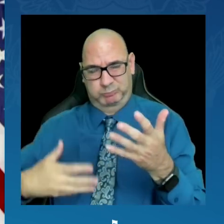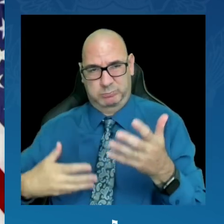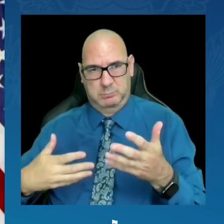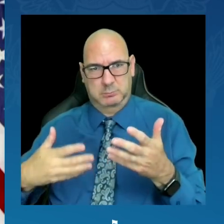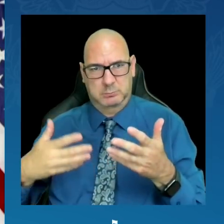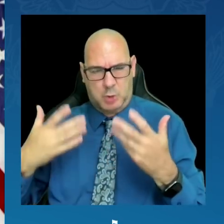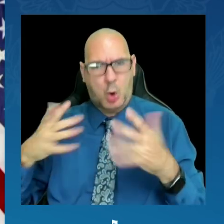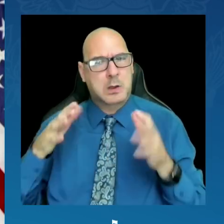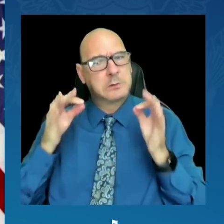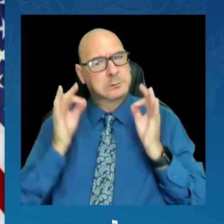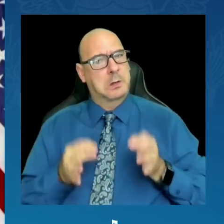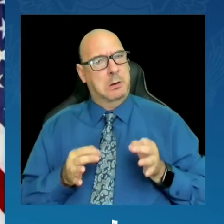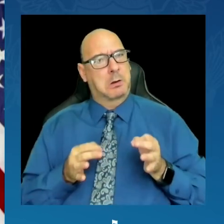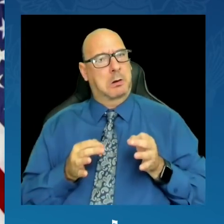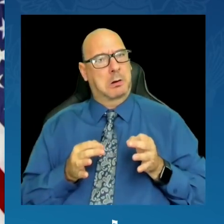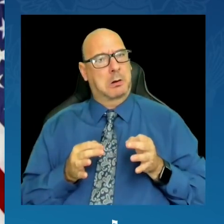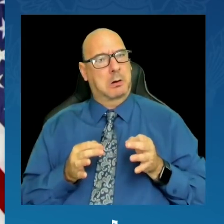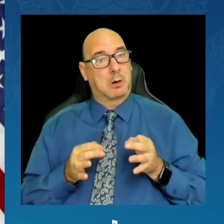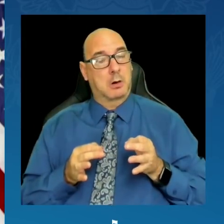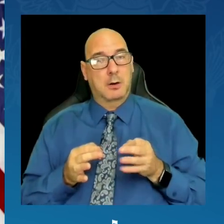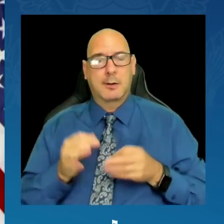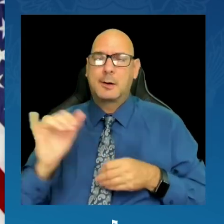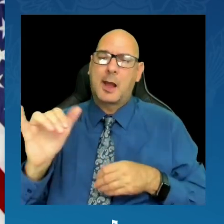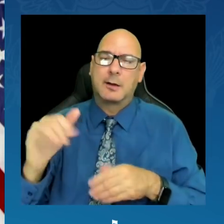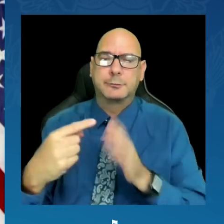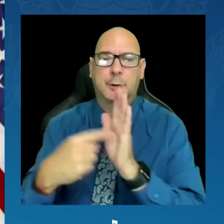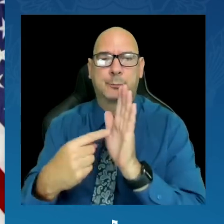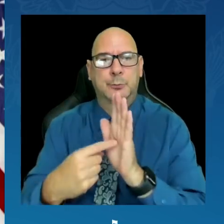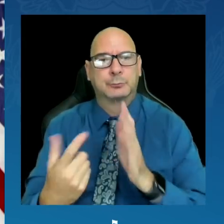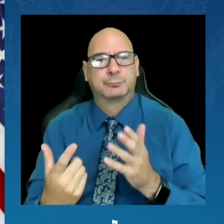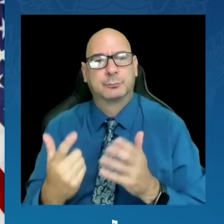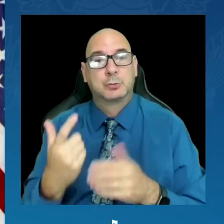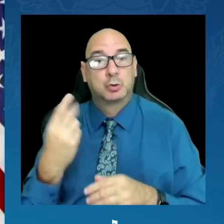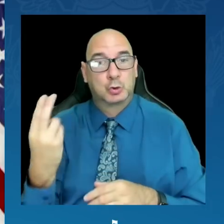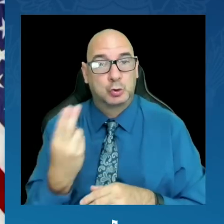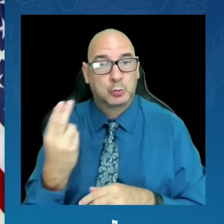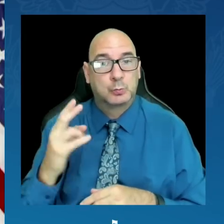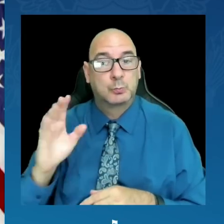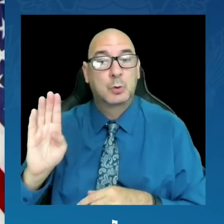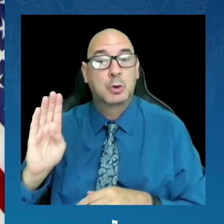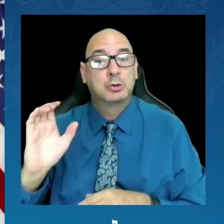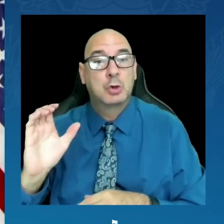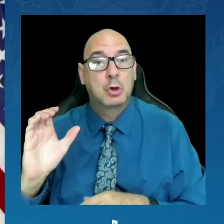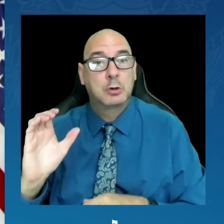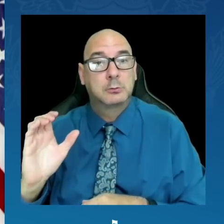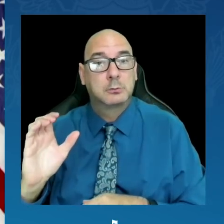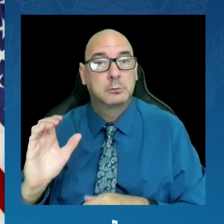such as the right to use birth control, the right to same-sex marriage,